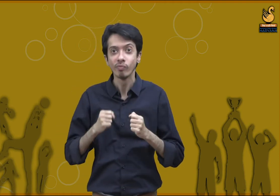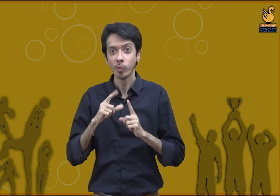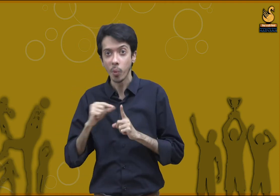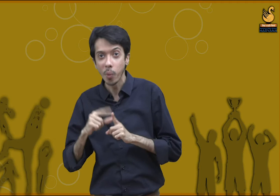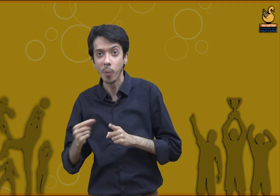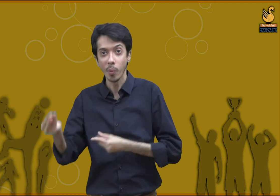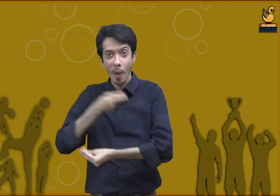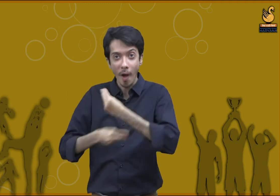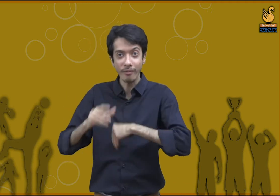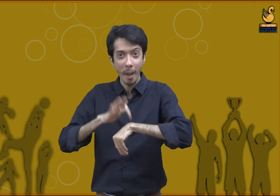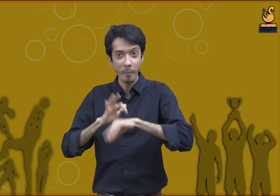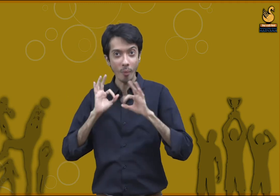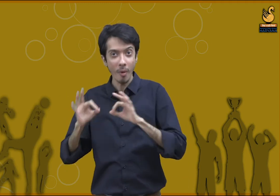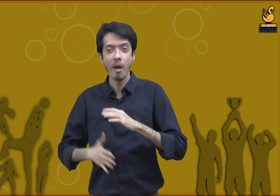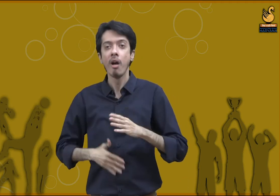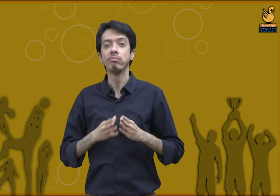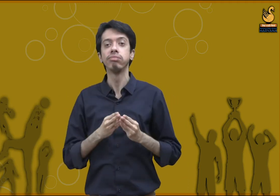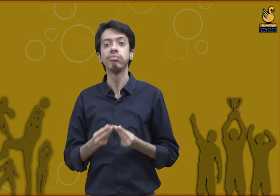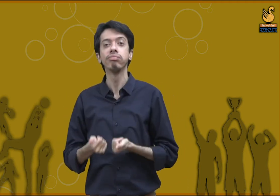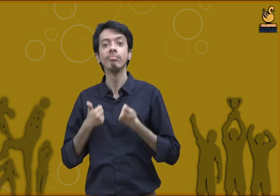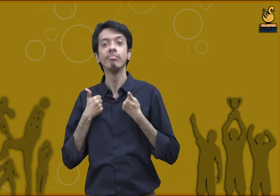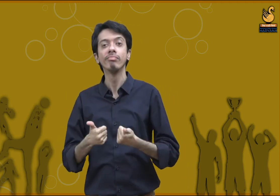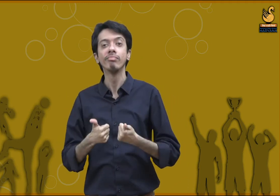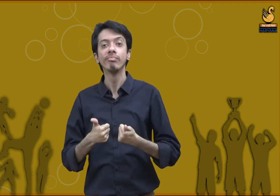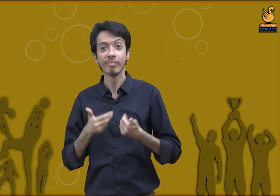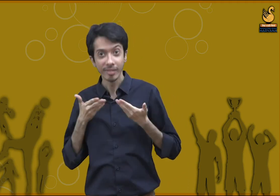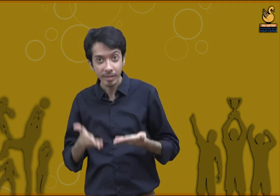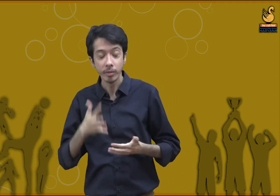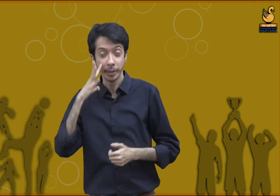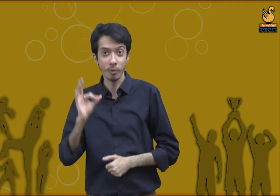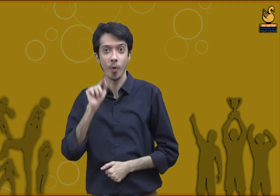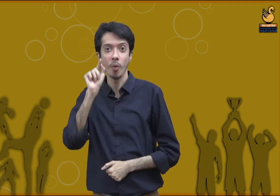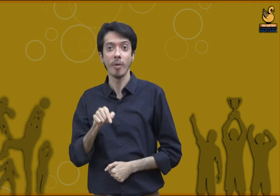Our body functions well when we do lots of physical activities and eat healthy diet.